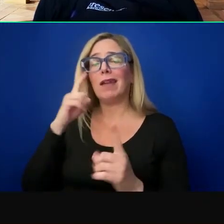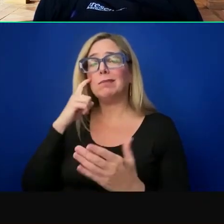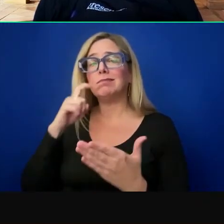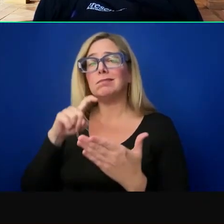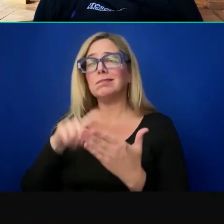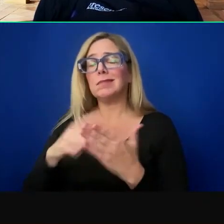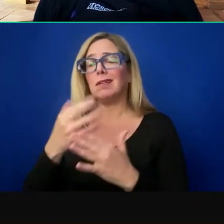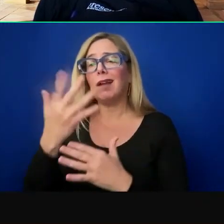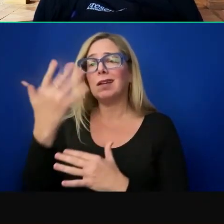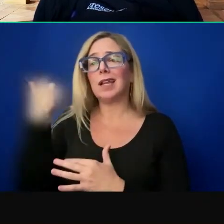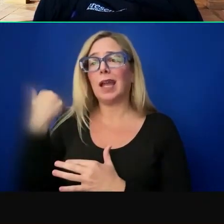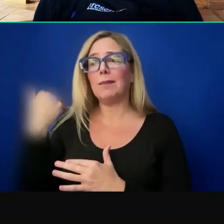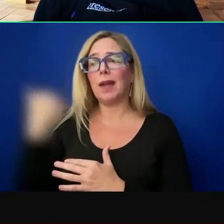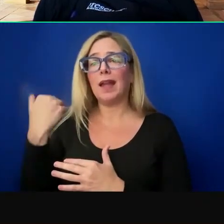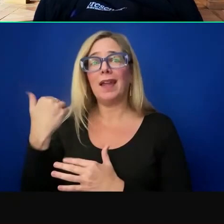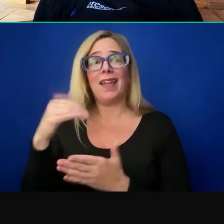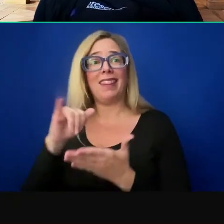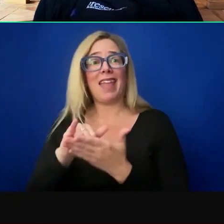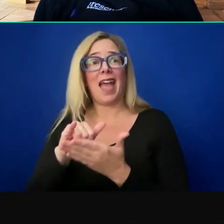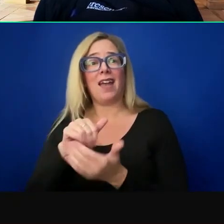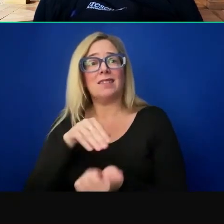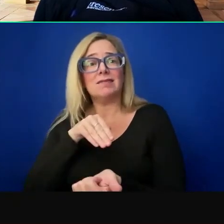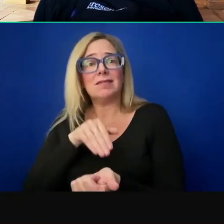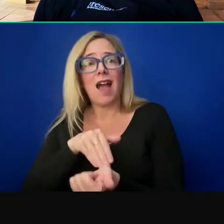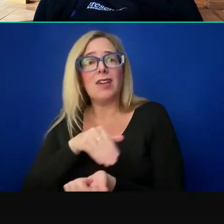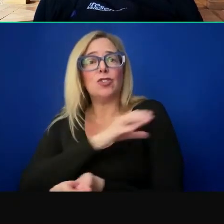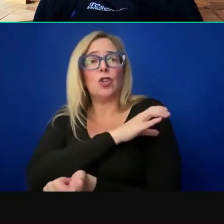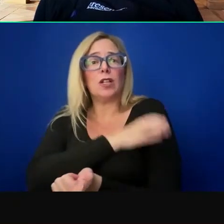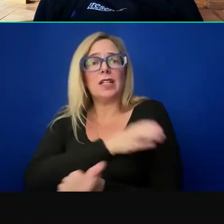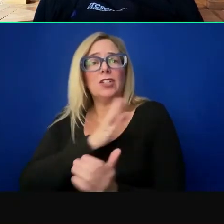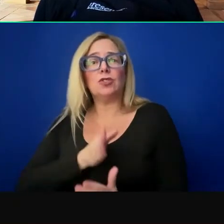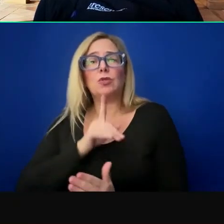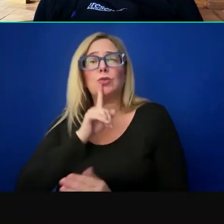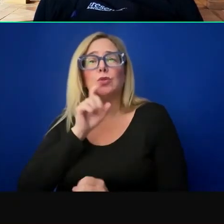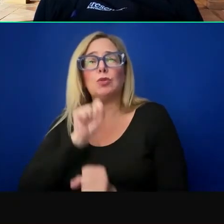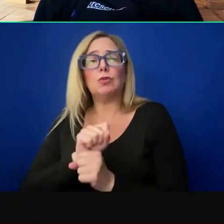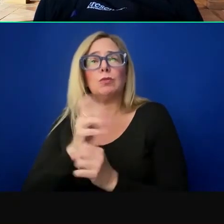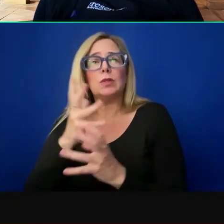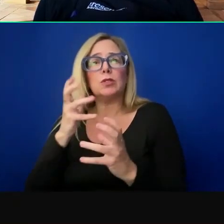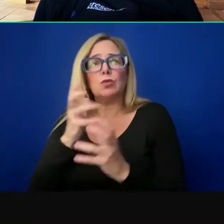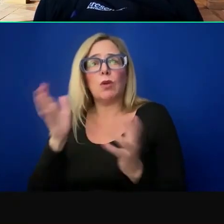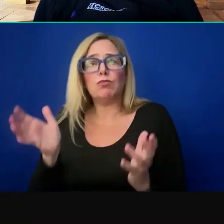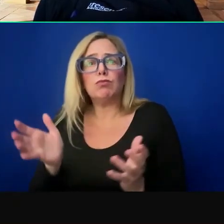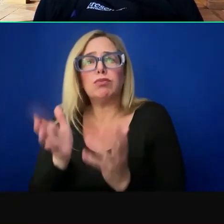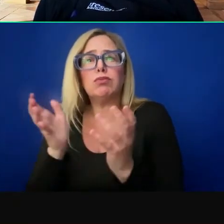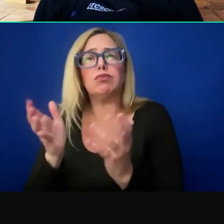is interest in humanity, for the secret of the care of the patient is in caring